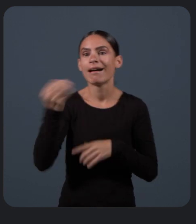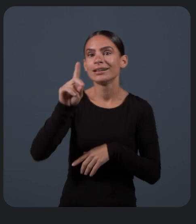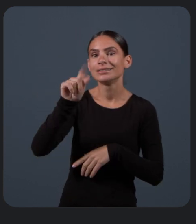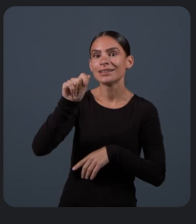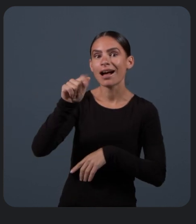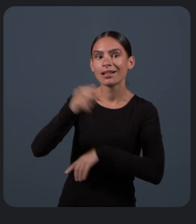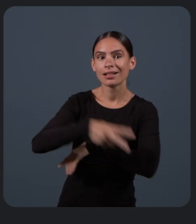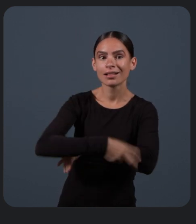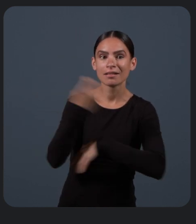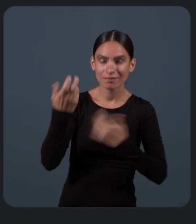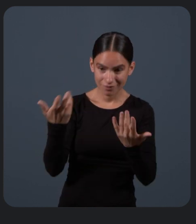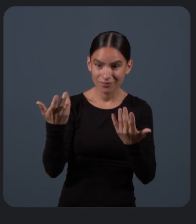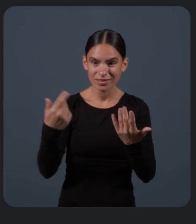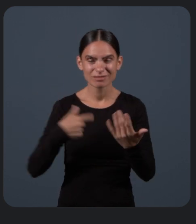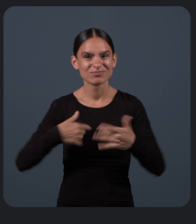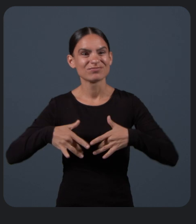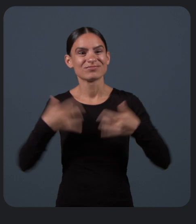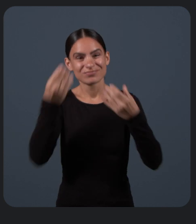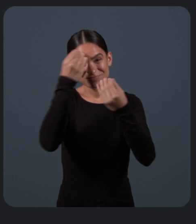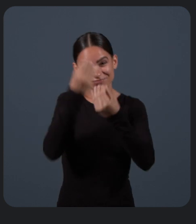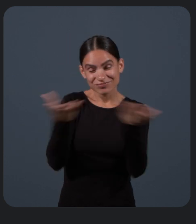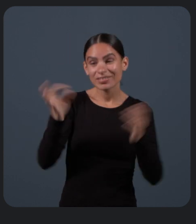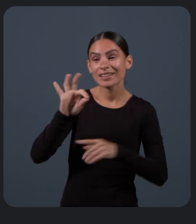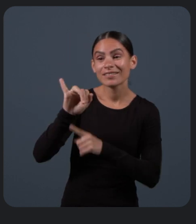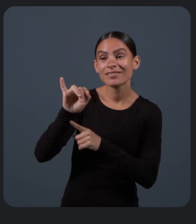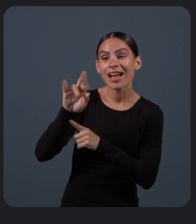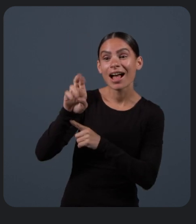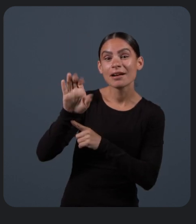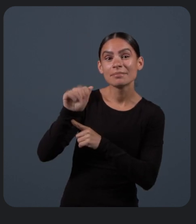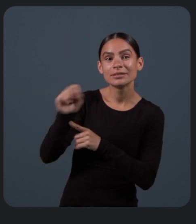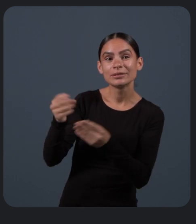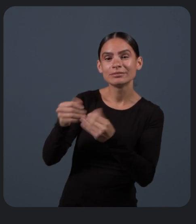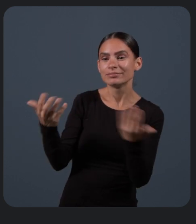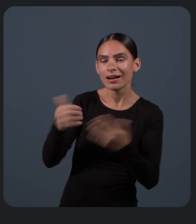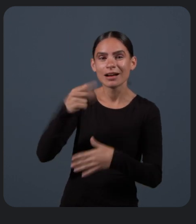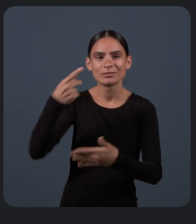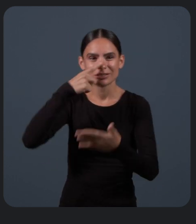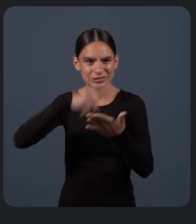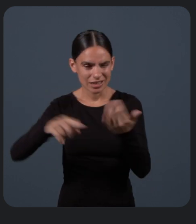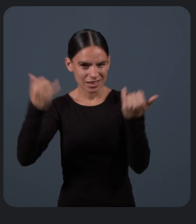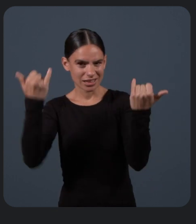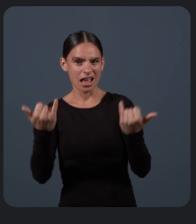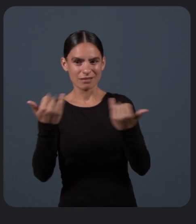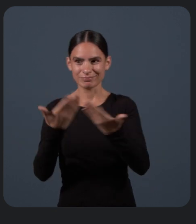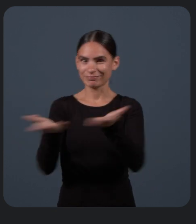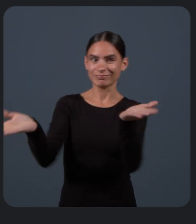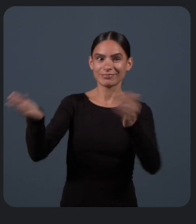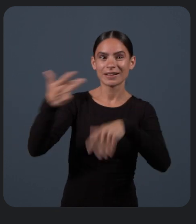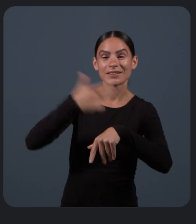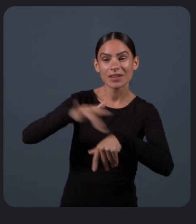I'm pleased to announce Firebase's solution, App Check, it's now generally available.